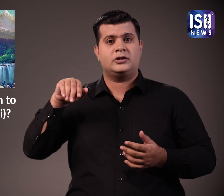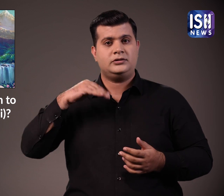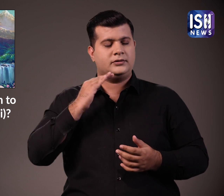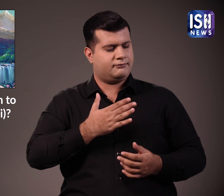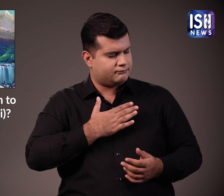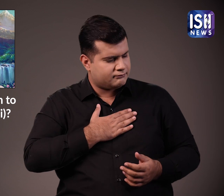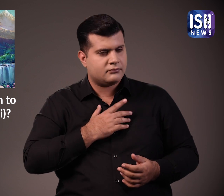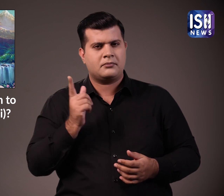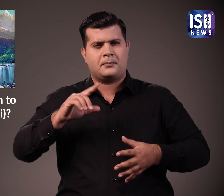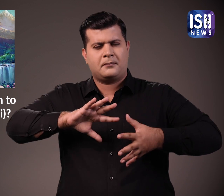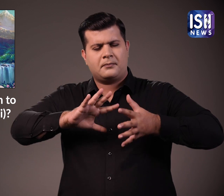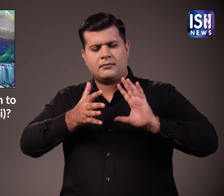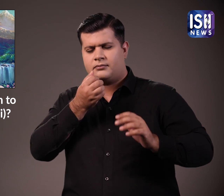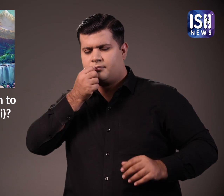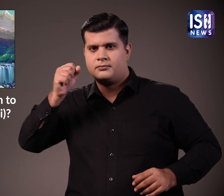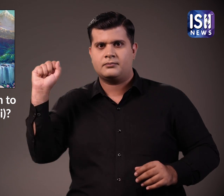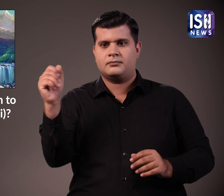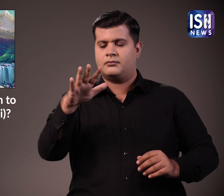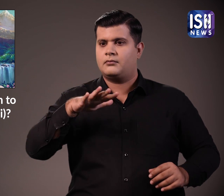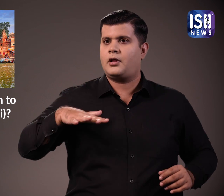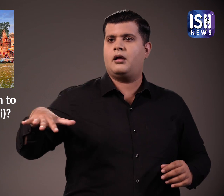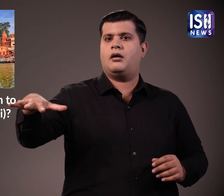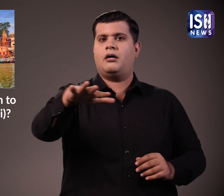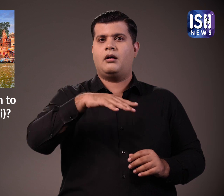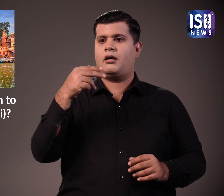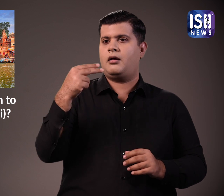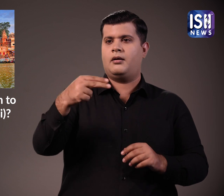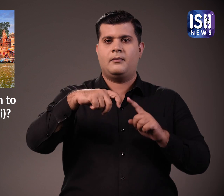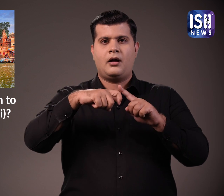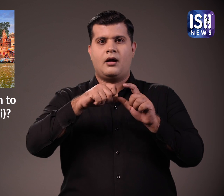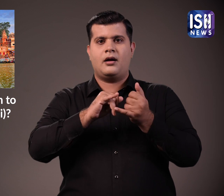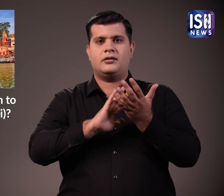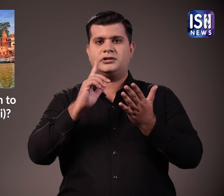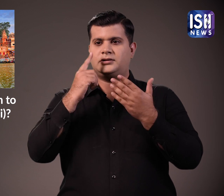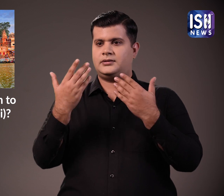So, Lord Shiva cast a spell and himself created the city of Kashi.